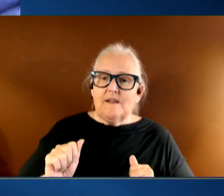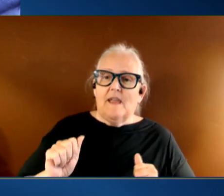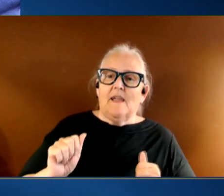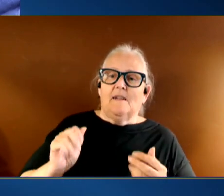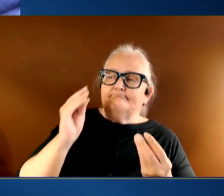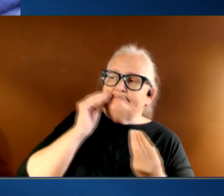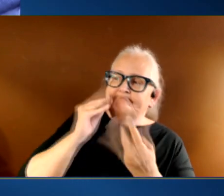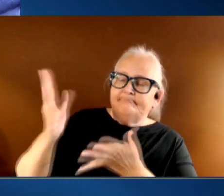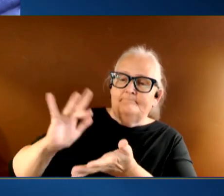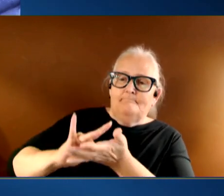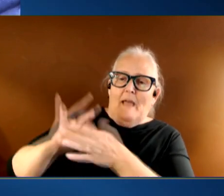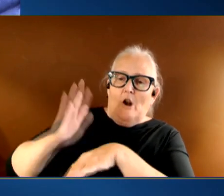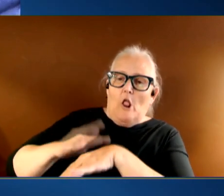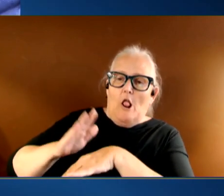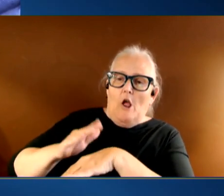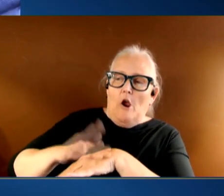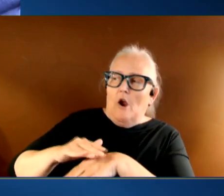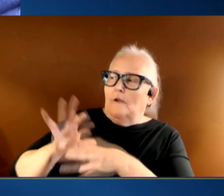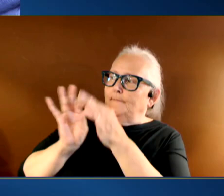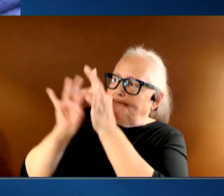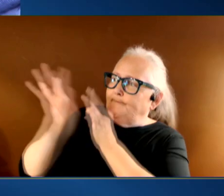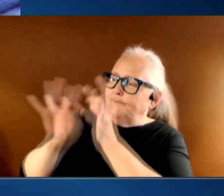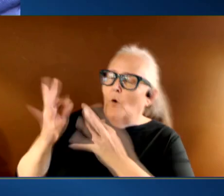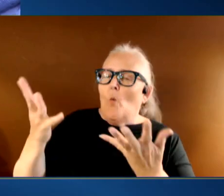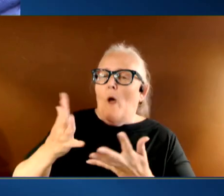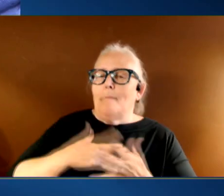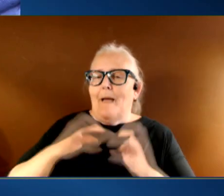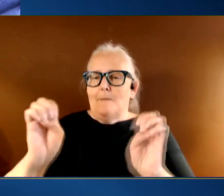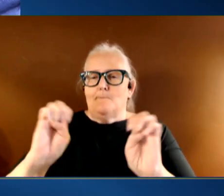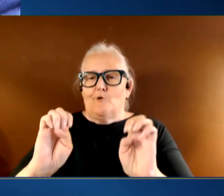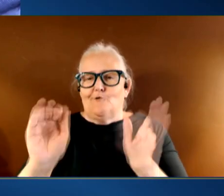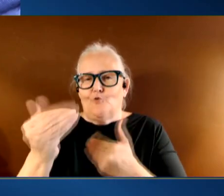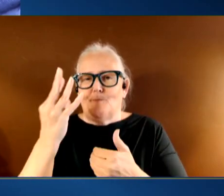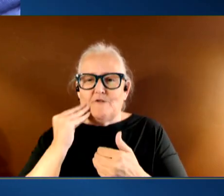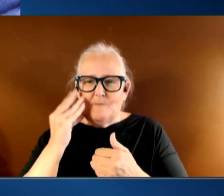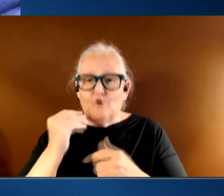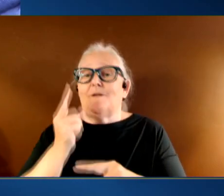about not only their experiences in the ER. But then also to see if them having that